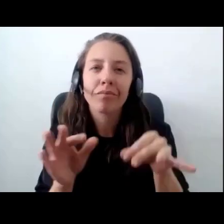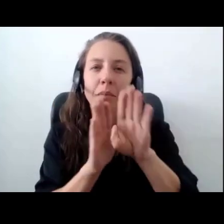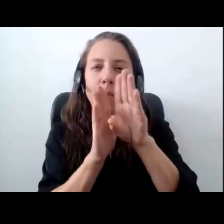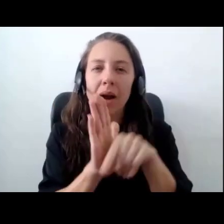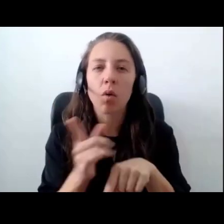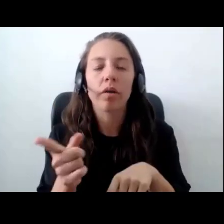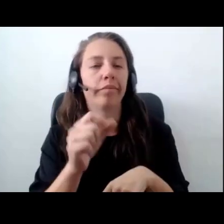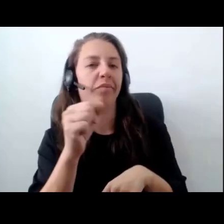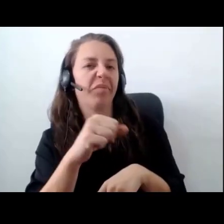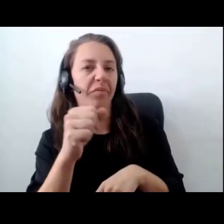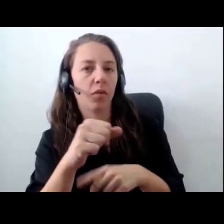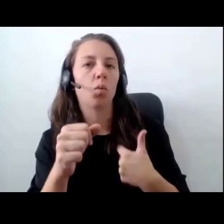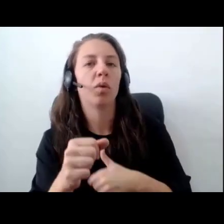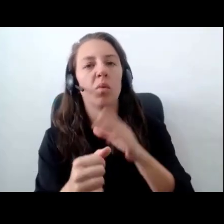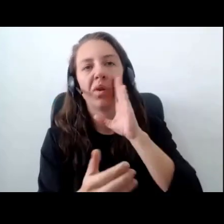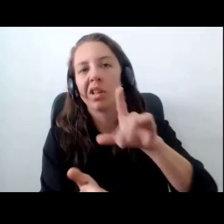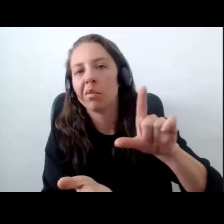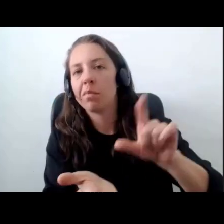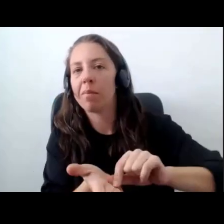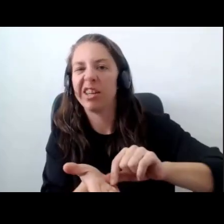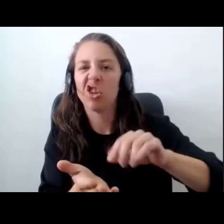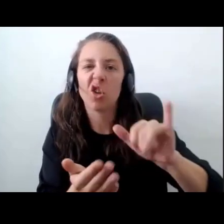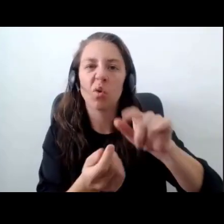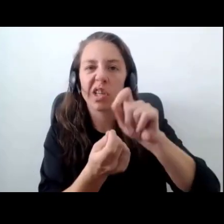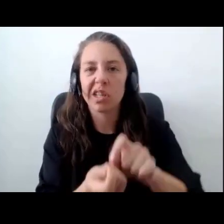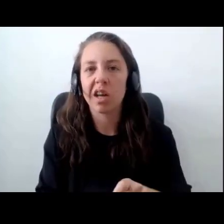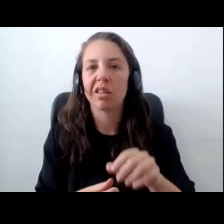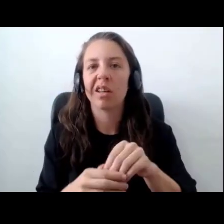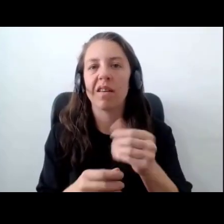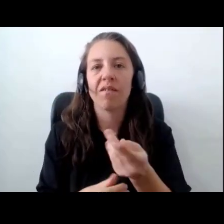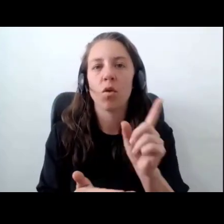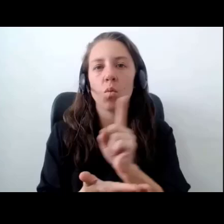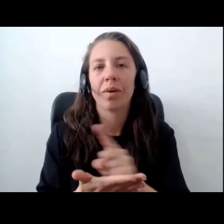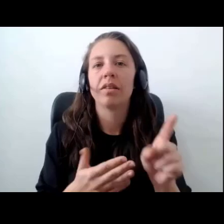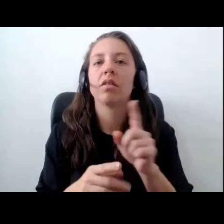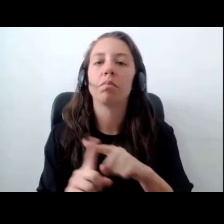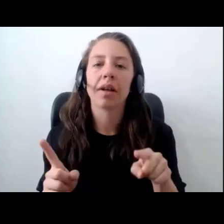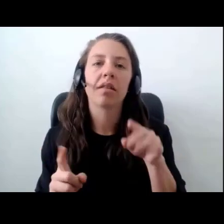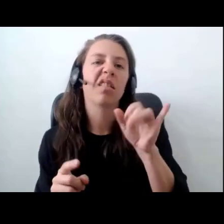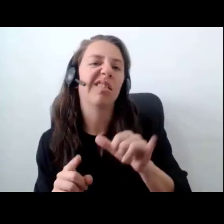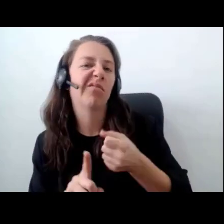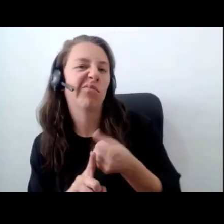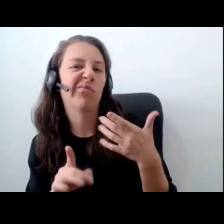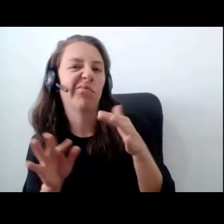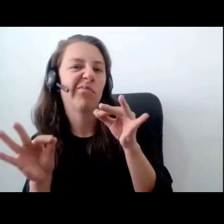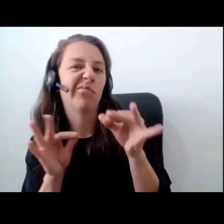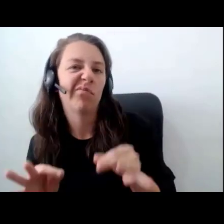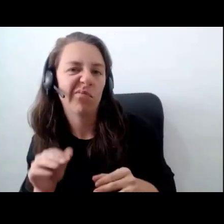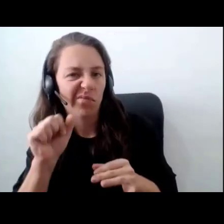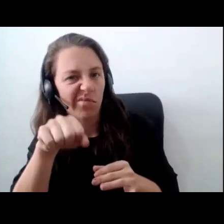to publish details in the next few weeks, but here's just some background. There's been persistent concerns